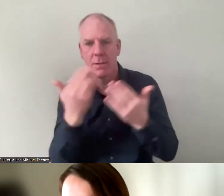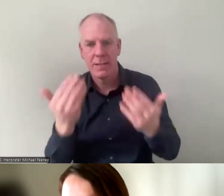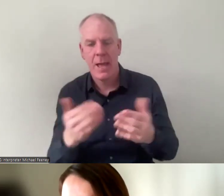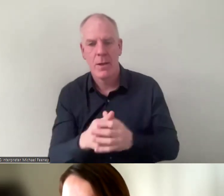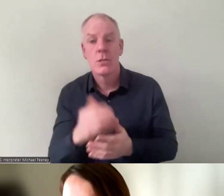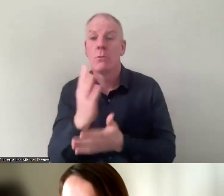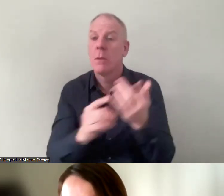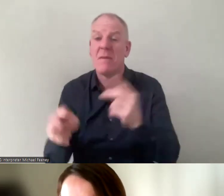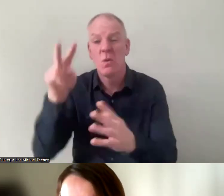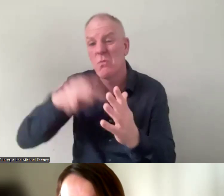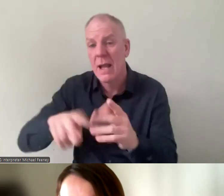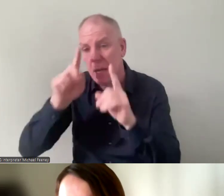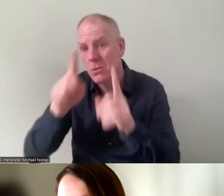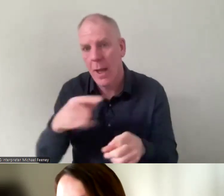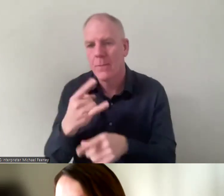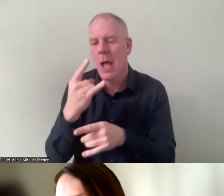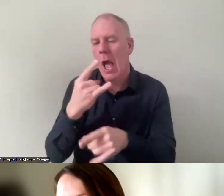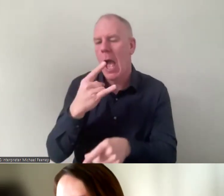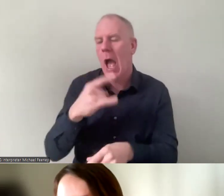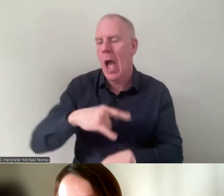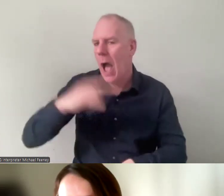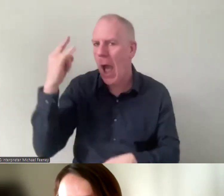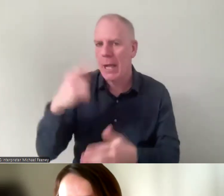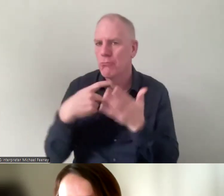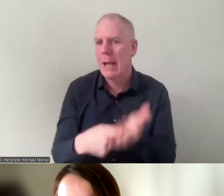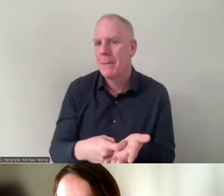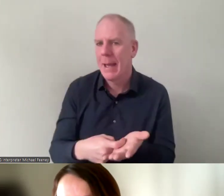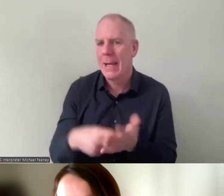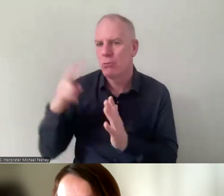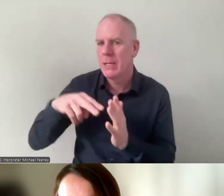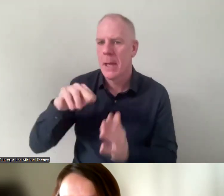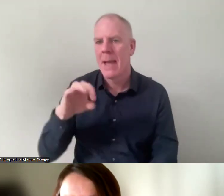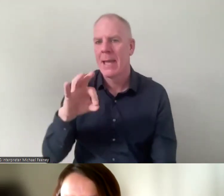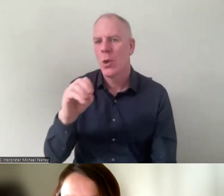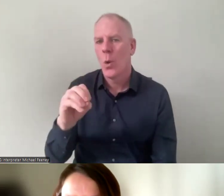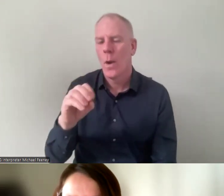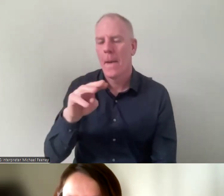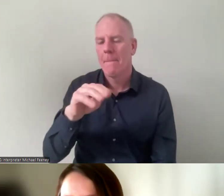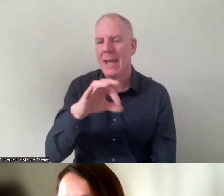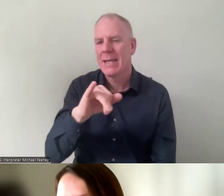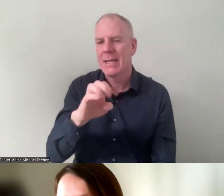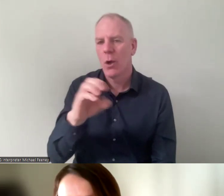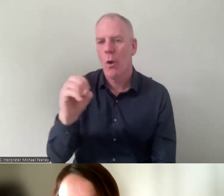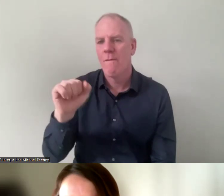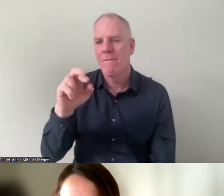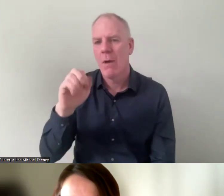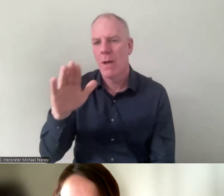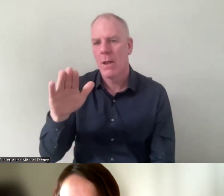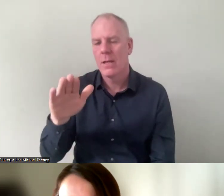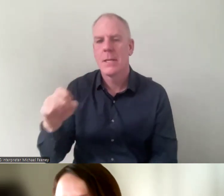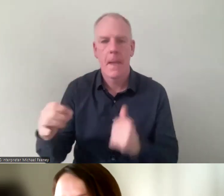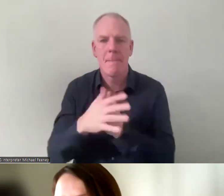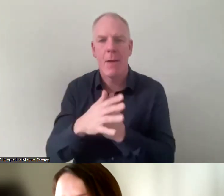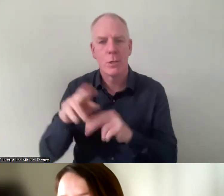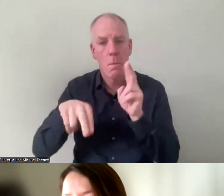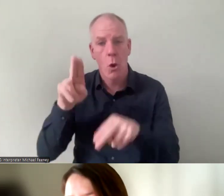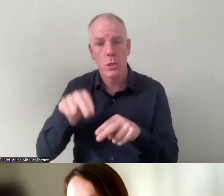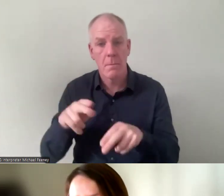you may have read it. I highly recommend it, if anyone hasn't, it's fabulous. Maggie O'Farrell, The Marriage Portrait. But I think we have everything there. We don't have